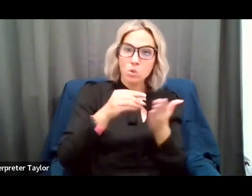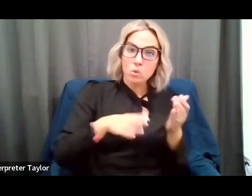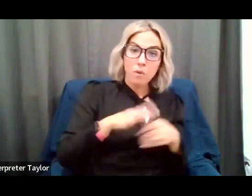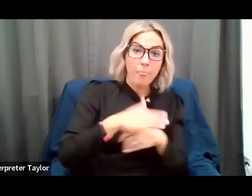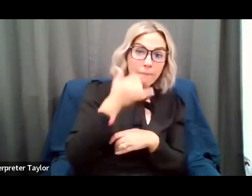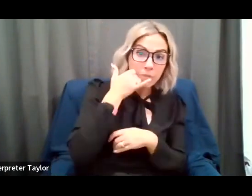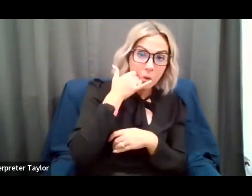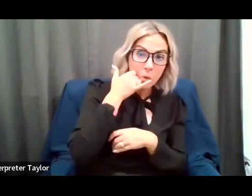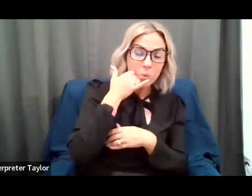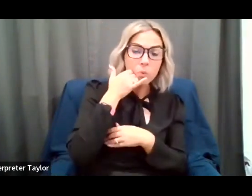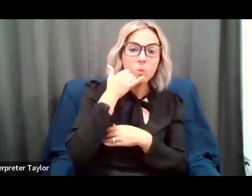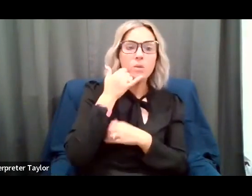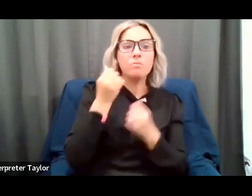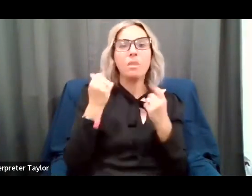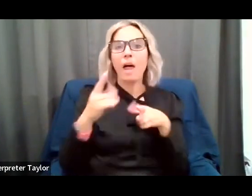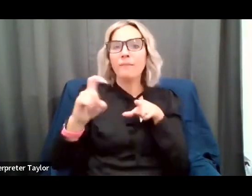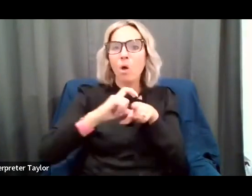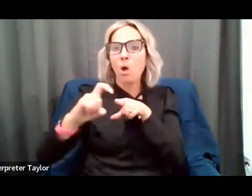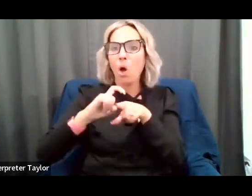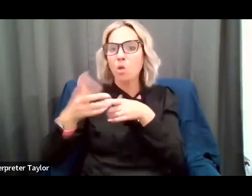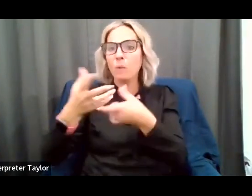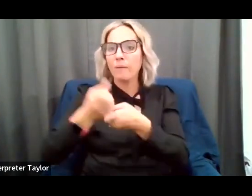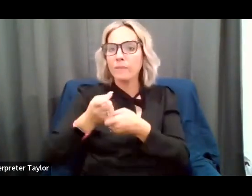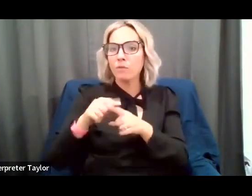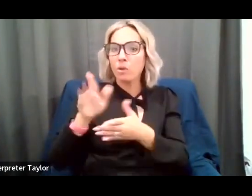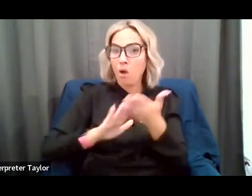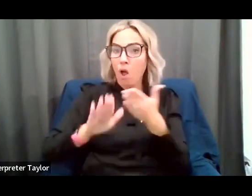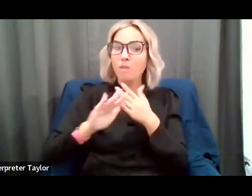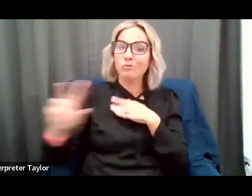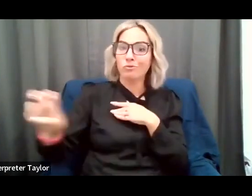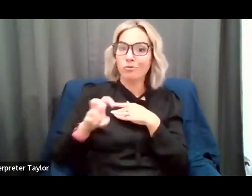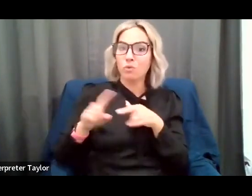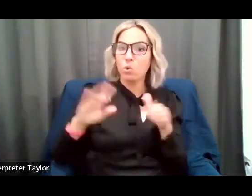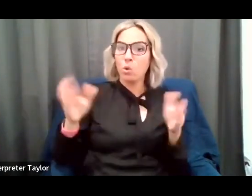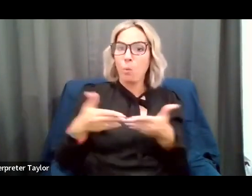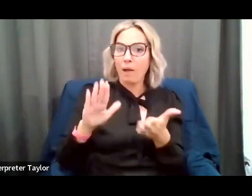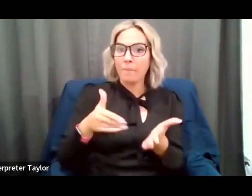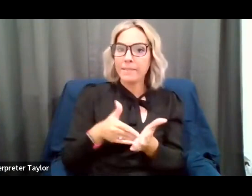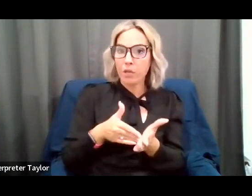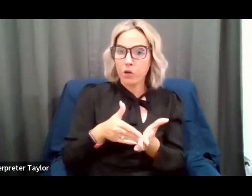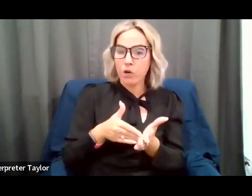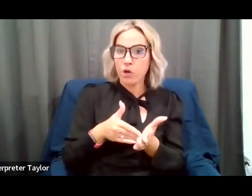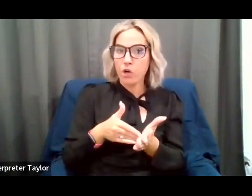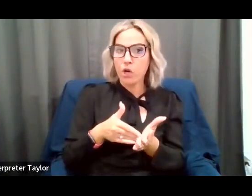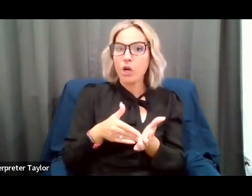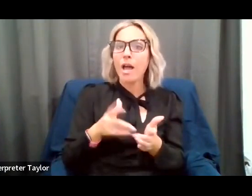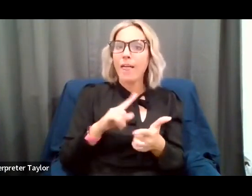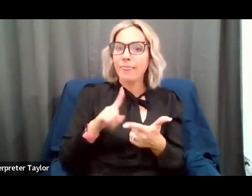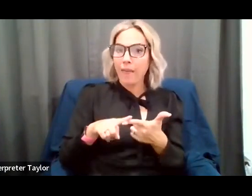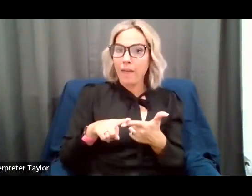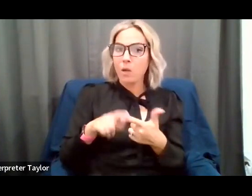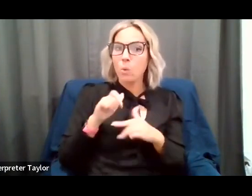A lot of the phone calls that come into the college will be transferred to the Welcome Center and then we send the students, um, either we help